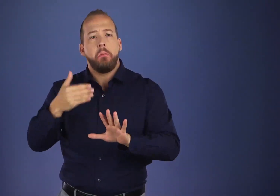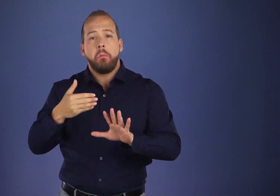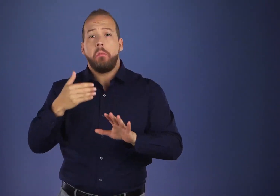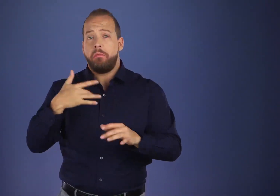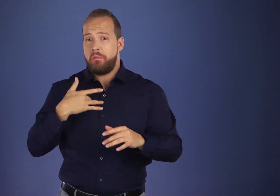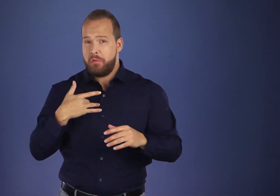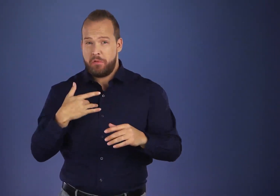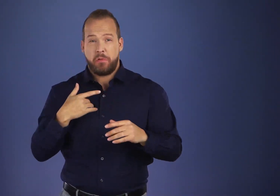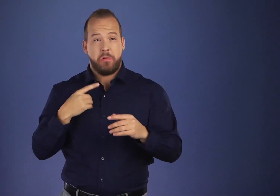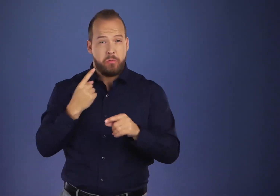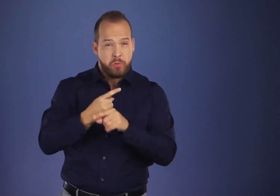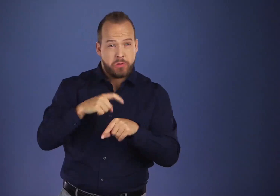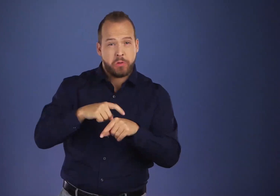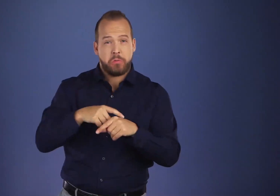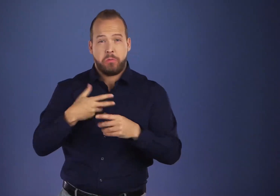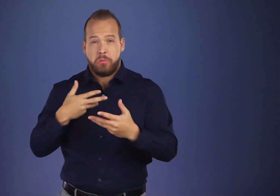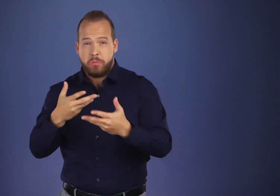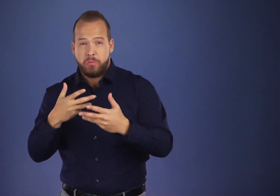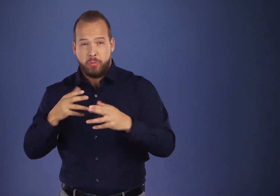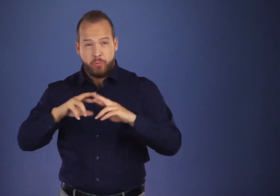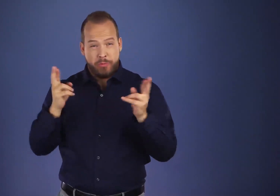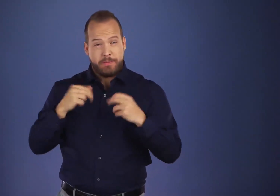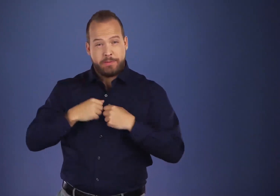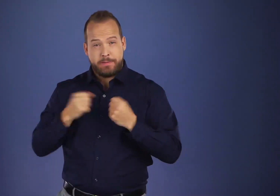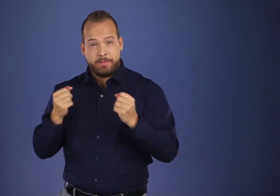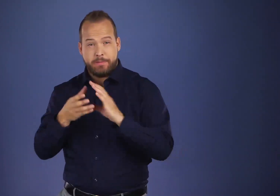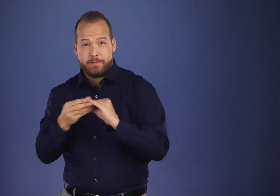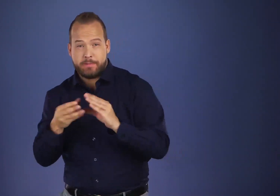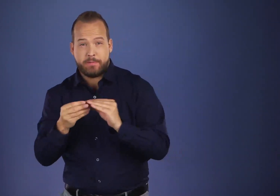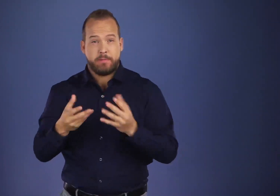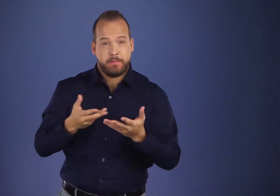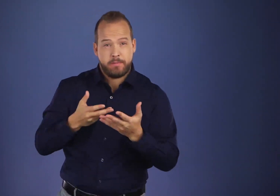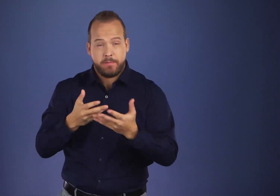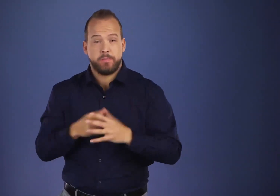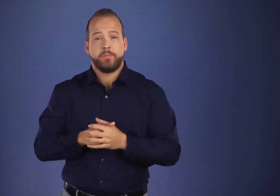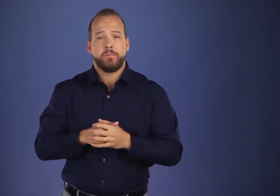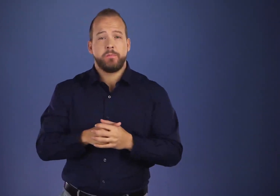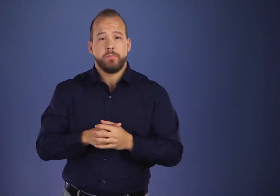While we may be quite willing to reveal the very worst, we must be sure to remember that